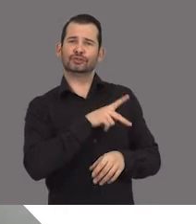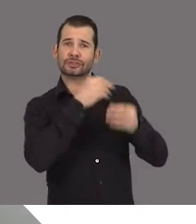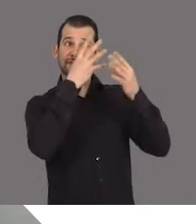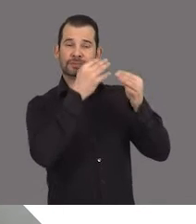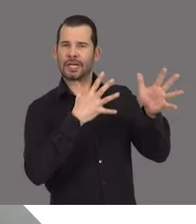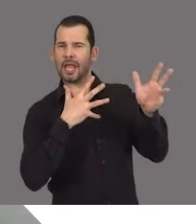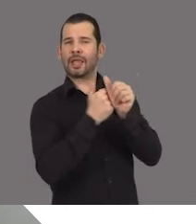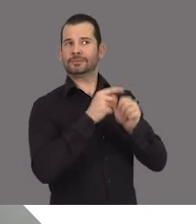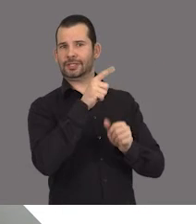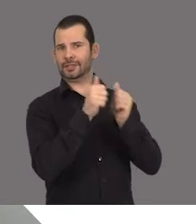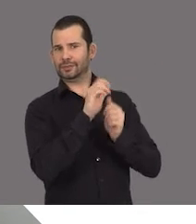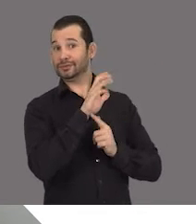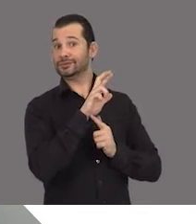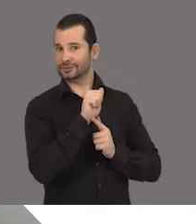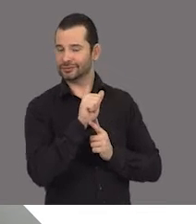with the Canada Revenue Agency.